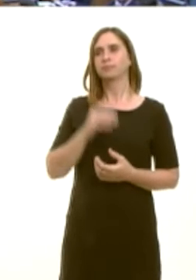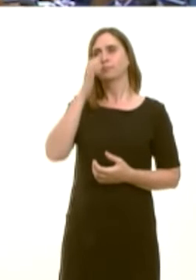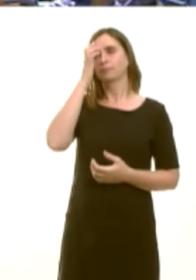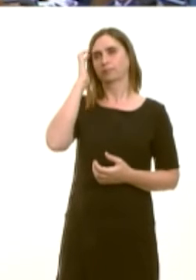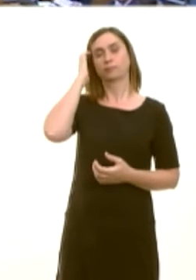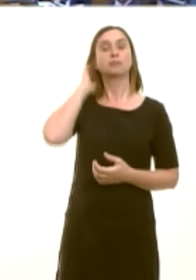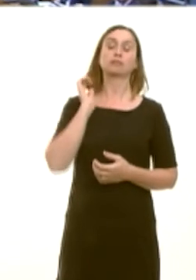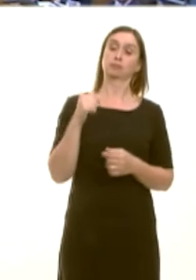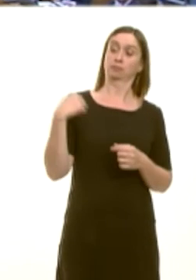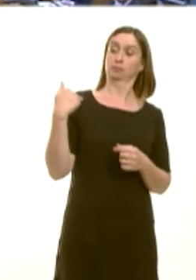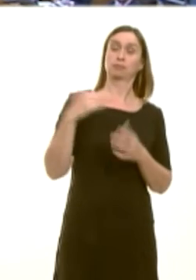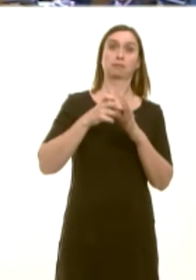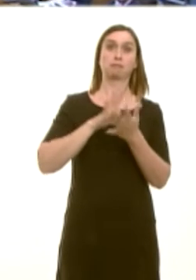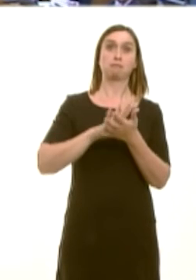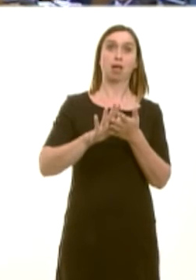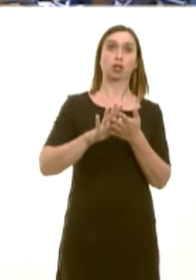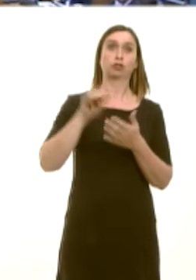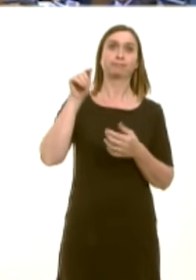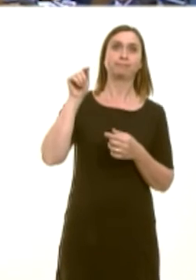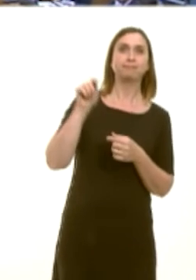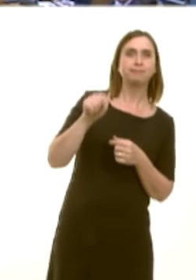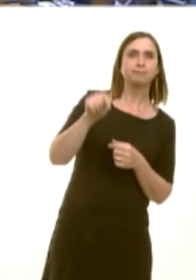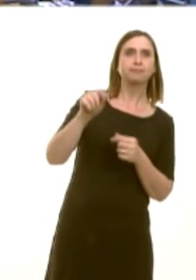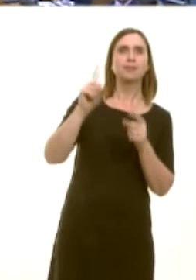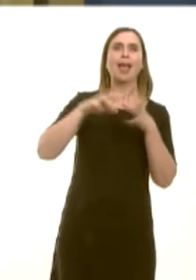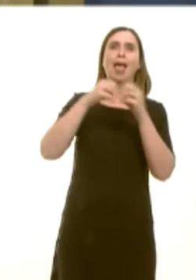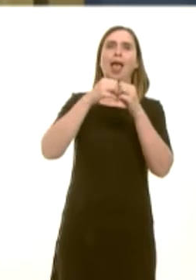this year, the Ebbw Vale Enterprise Zone strategic plan said that